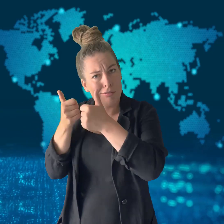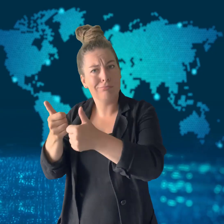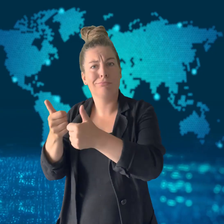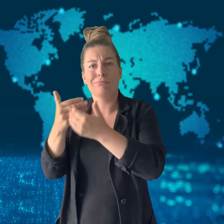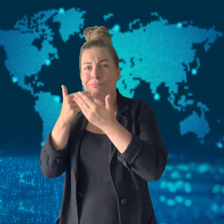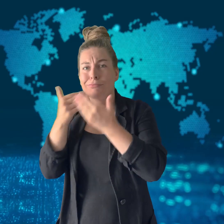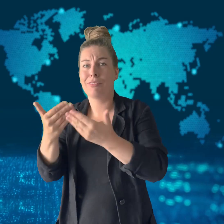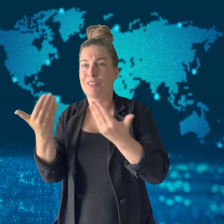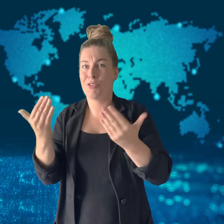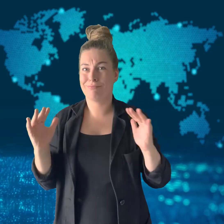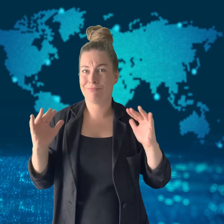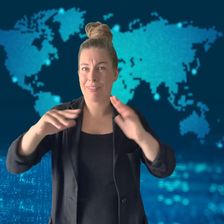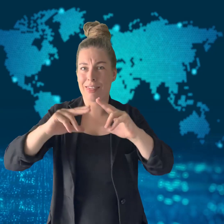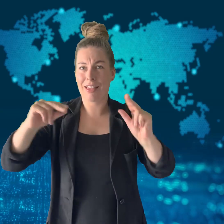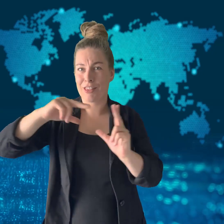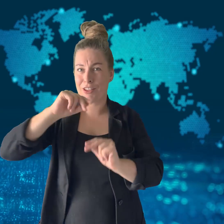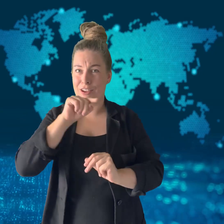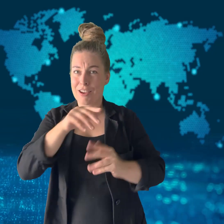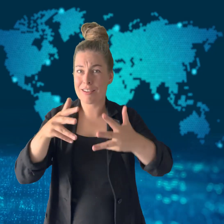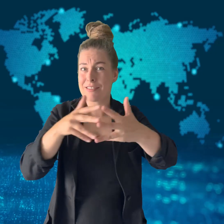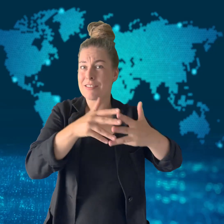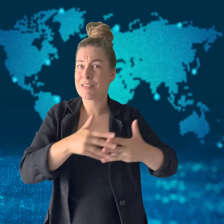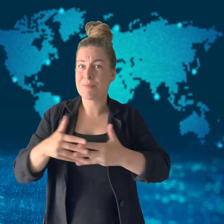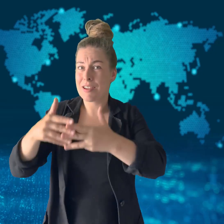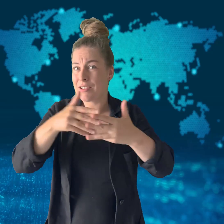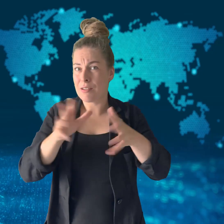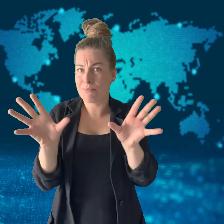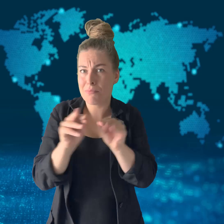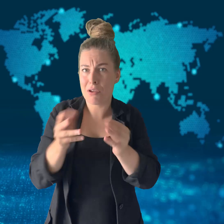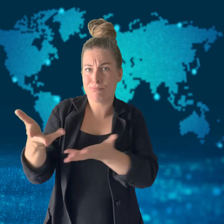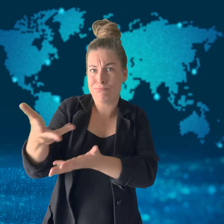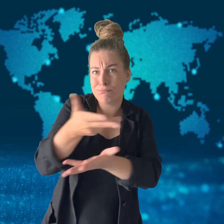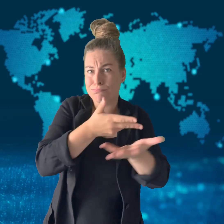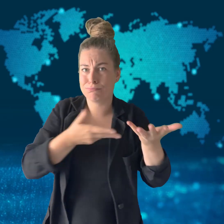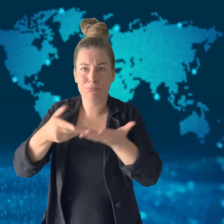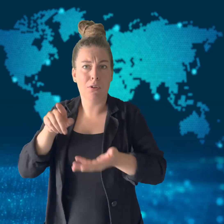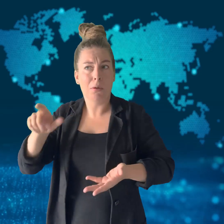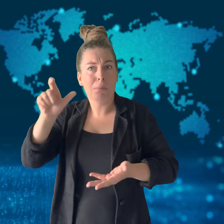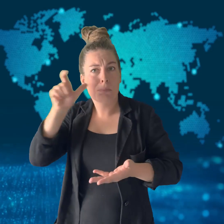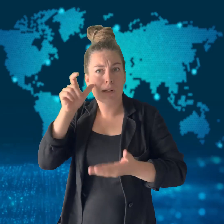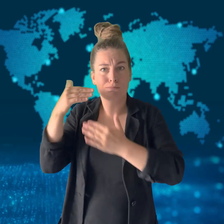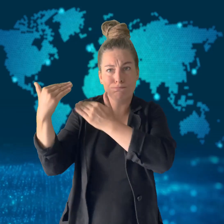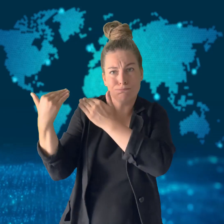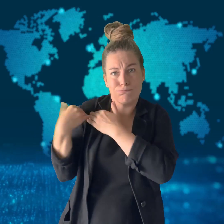while Biden has been in office.